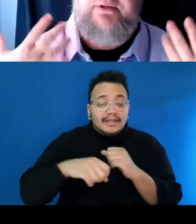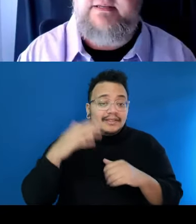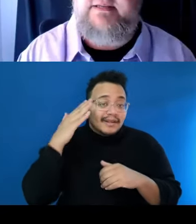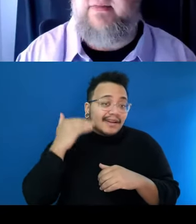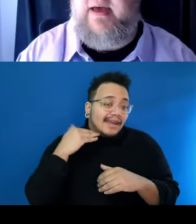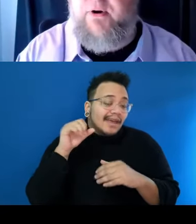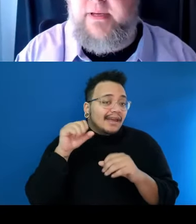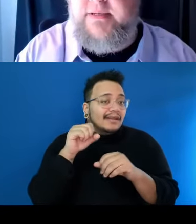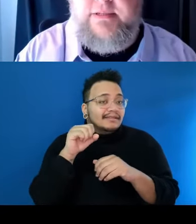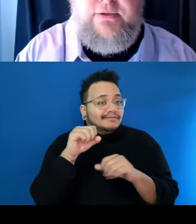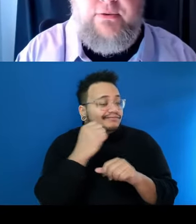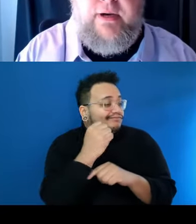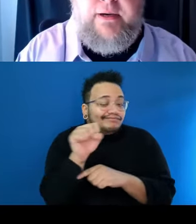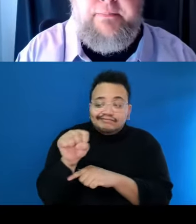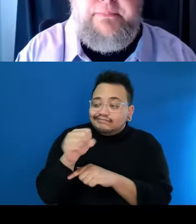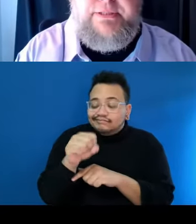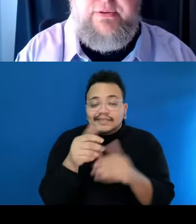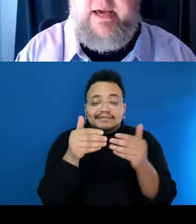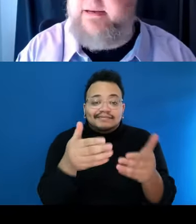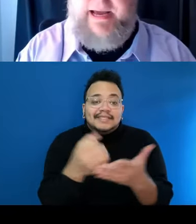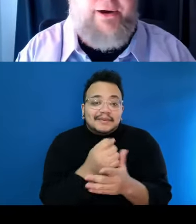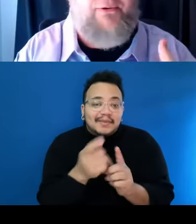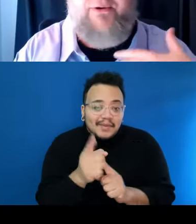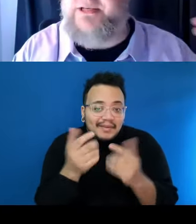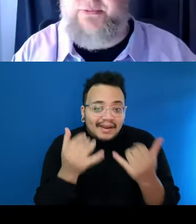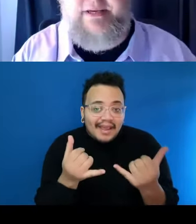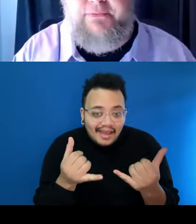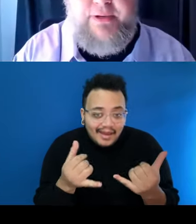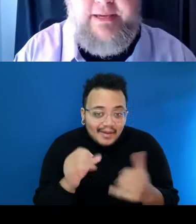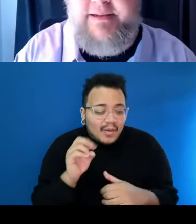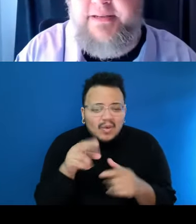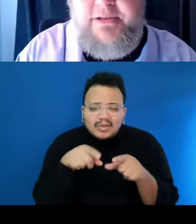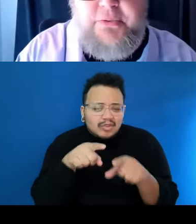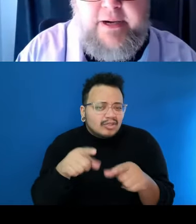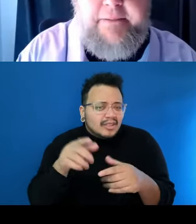please take that moment to do that now or as we continue on.